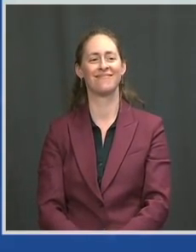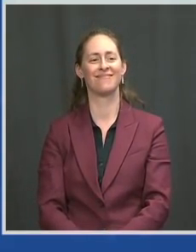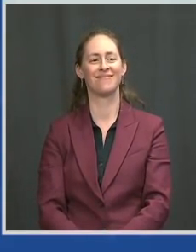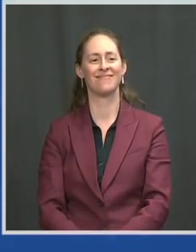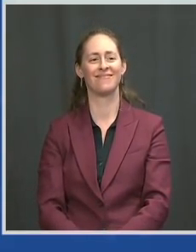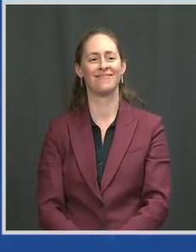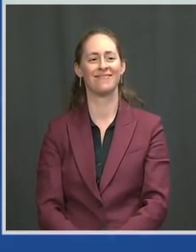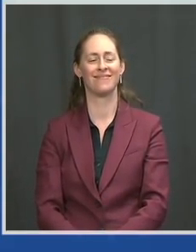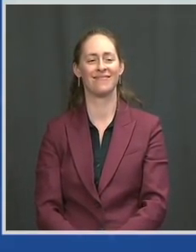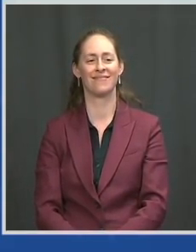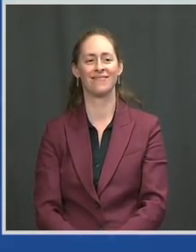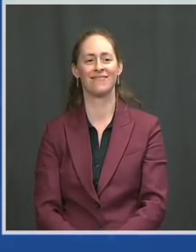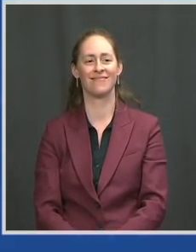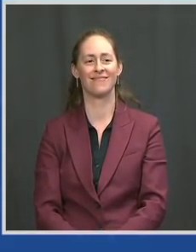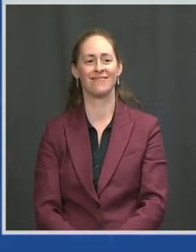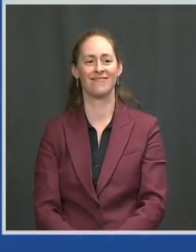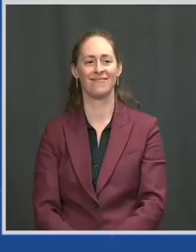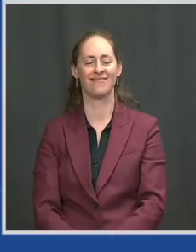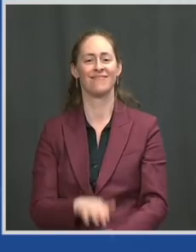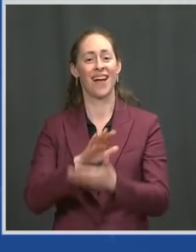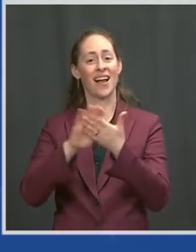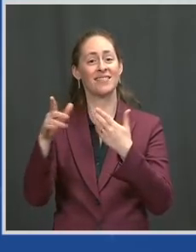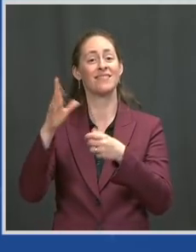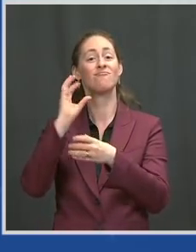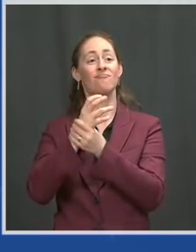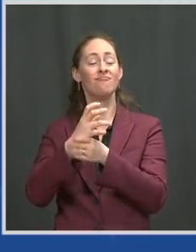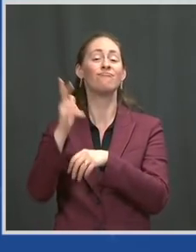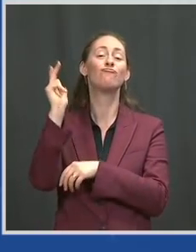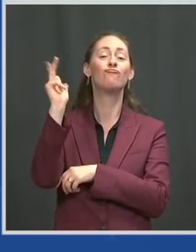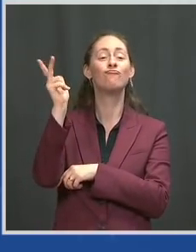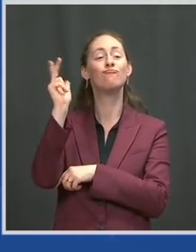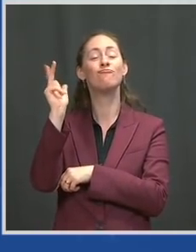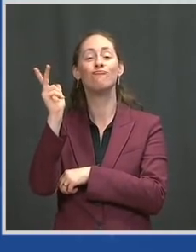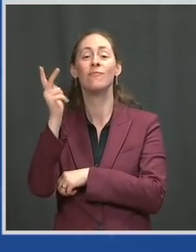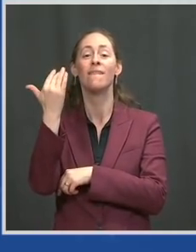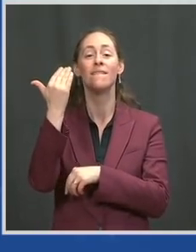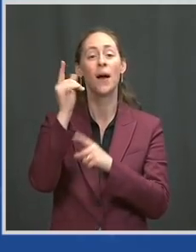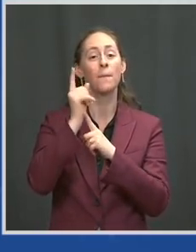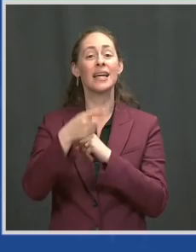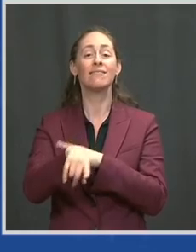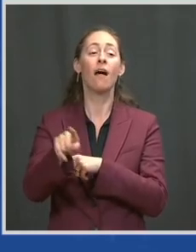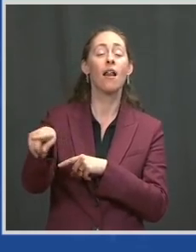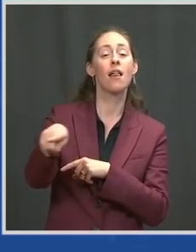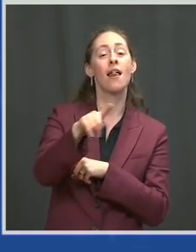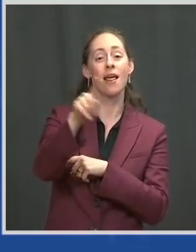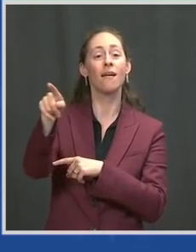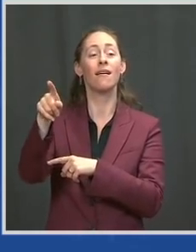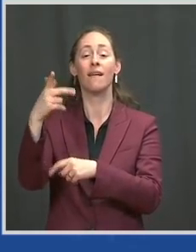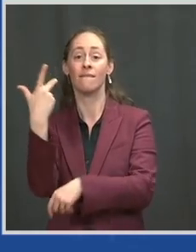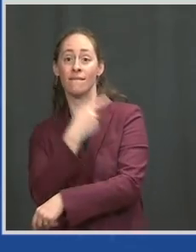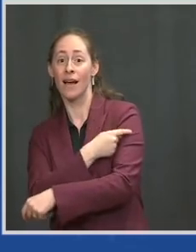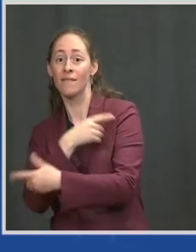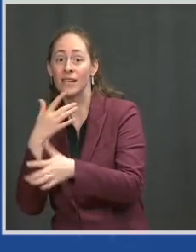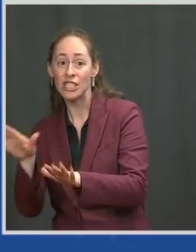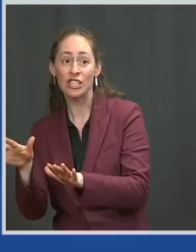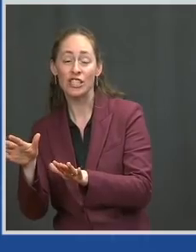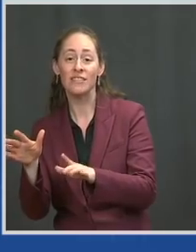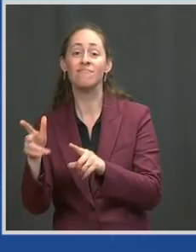be watched, you know, remotely; and drive off feeling free and clear of COVID. The President: Yeah. Mike, how about you?